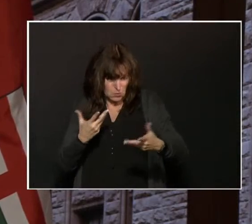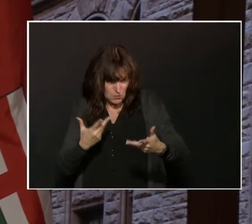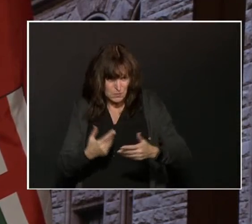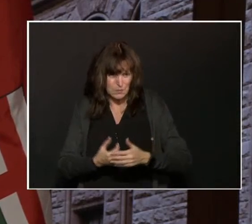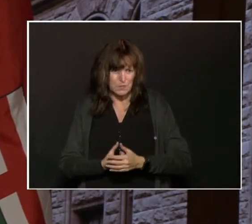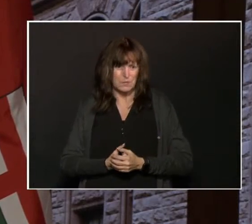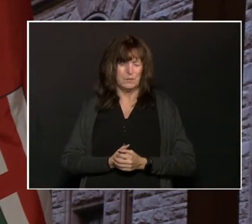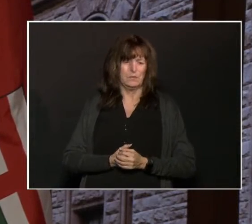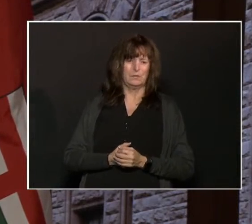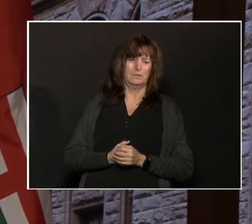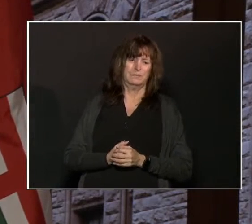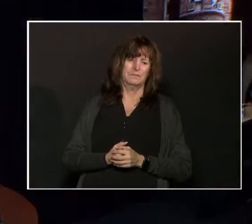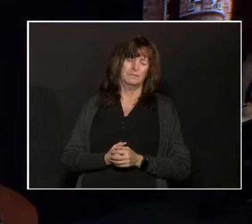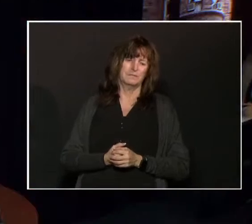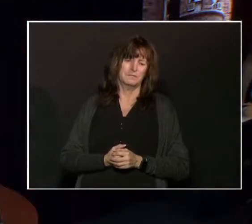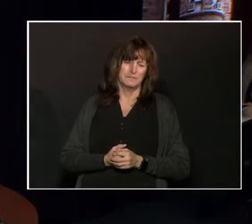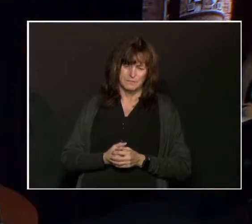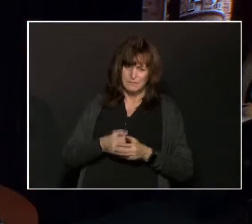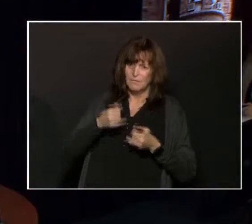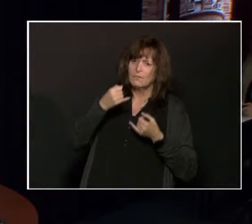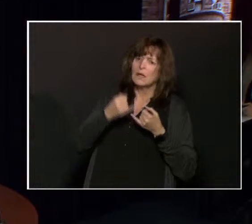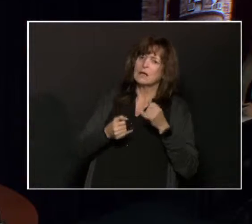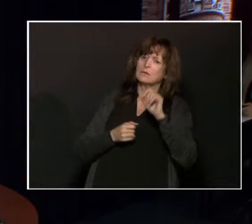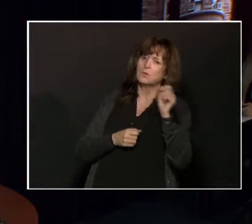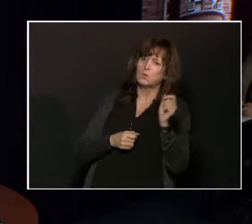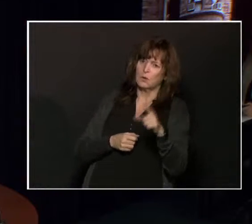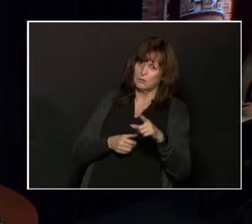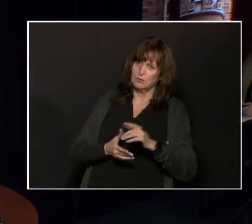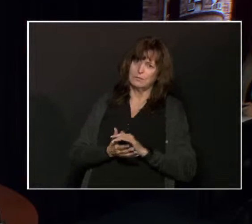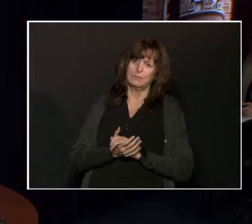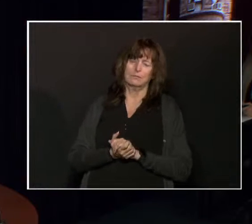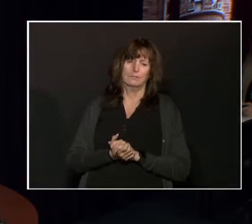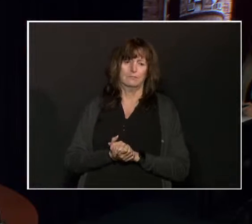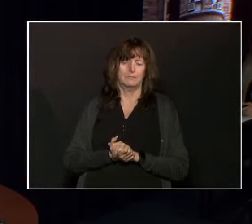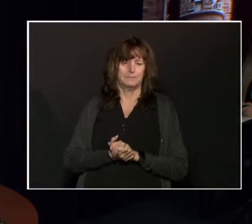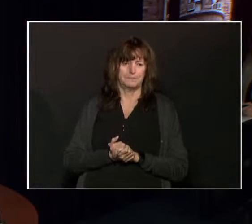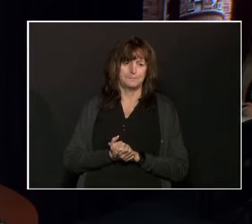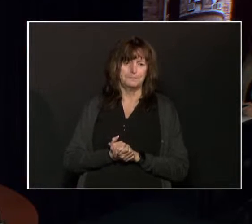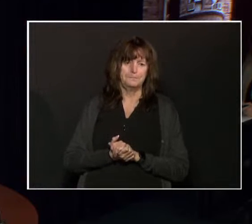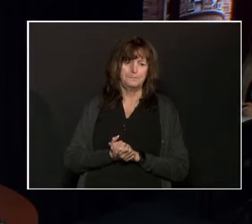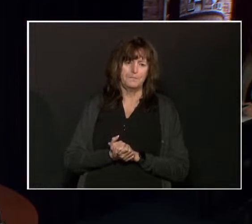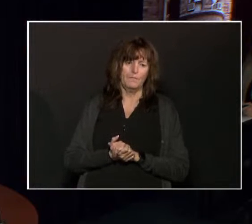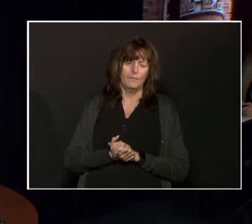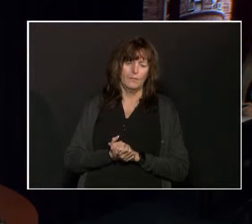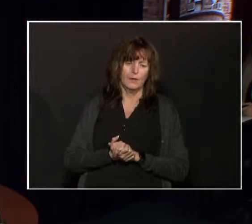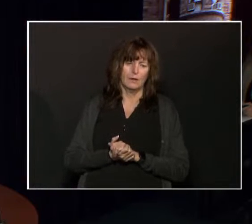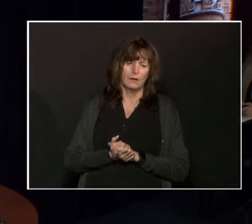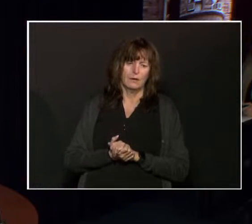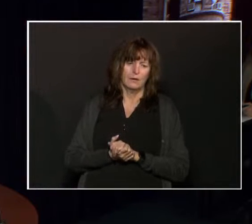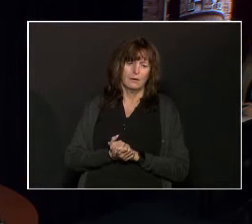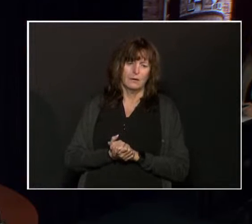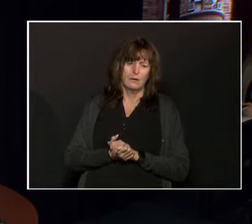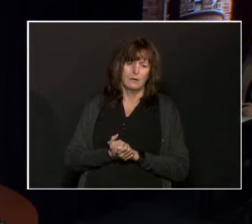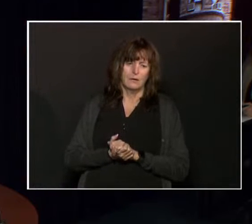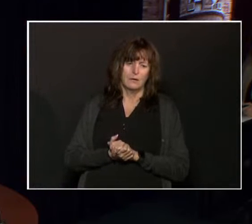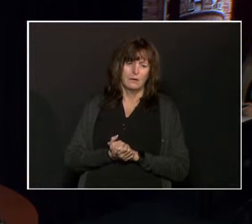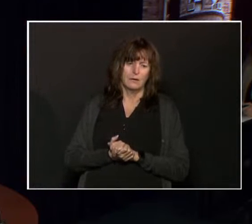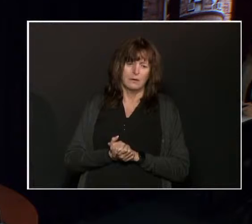THREE SCENARIOS REMODEL YEAR BUT I THREE SCENARIOS REMODEL YEAR BUT I'M THREE SCENARIOS REMODEL YEAR BLACK THREE SCENARIOS REMODEL YEAR BUT AFTER THREE SCENARIOS REMODEL YEAR BUT AFTER THAT THREE SCENARIOS REMODEL YEAR BUT AFTER C THREE SCENARIOS REMODEL YEAR BUT AFTER 6 THREE SCENARIOS REMODEL YEAR BUT AFTER 6 WE THREE SCENARIOS REMODEL YEAR BUT AFTER 6 WEEK